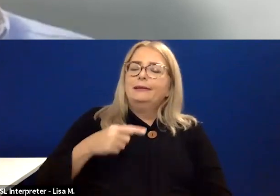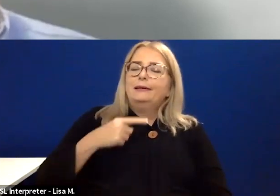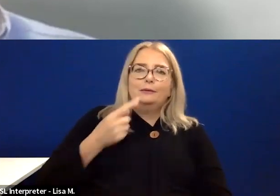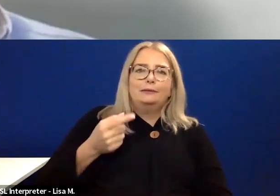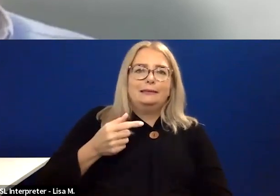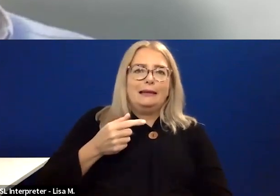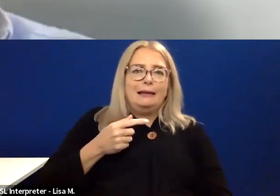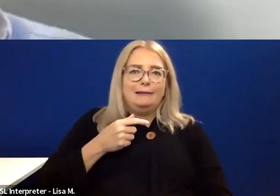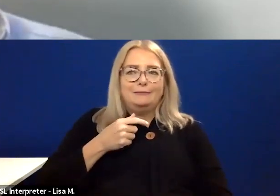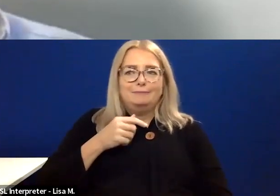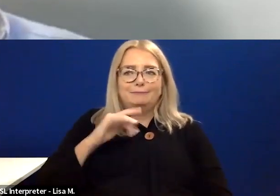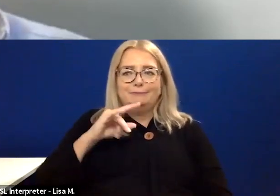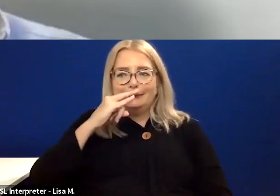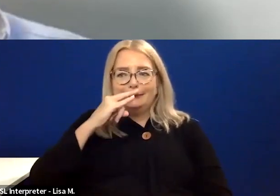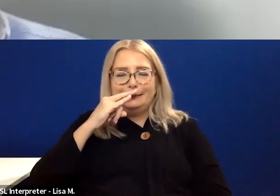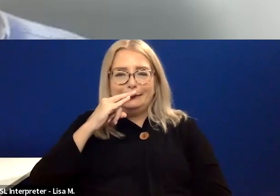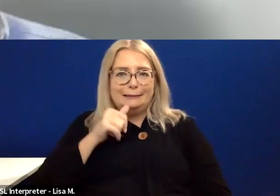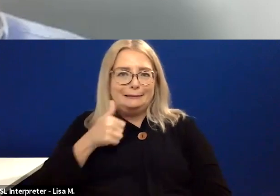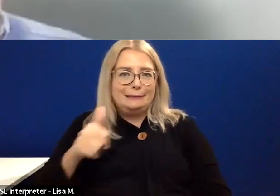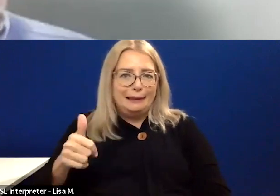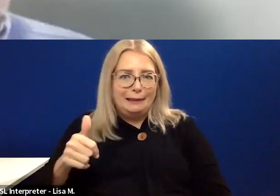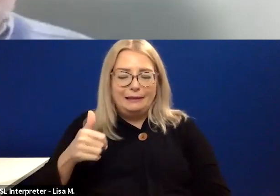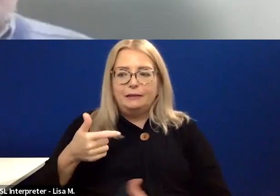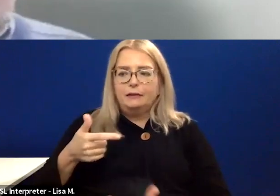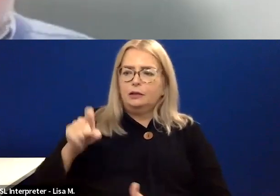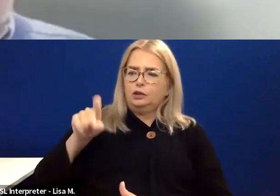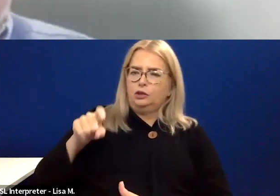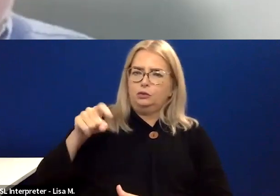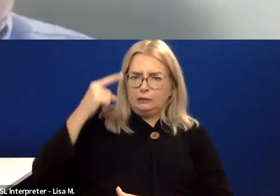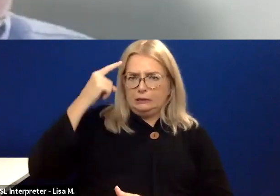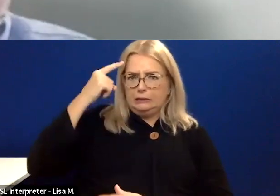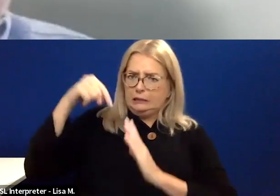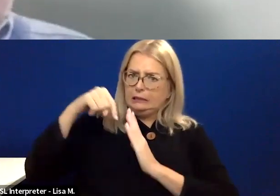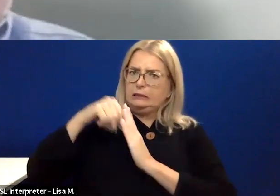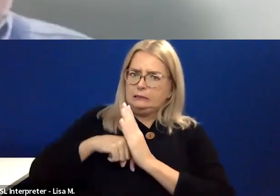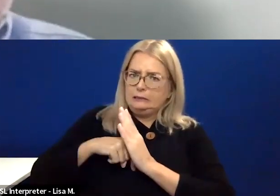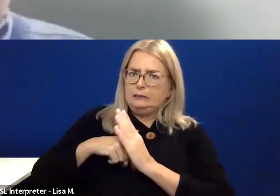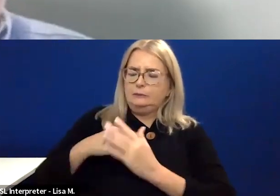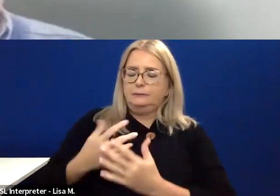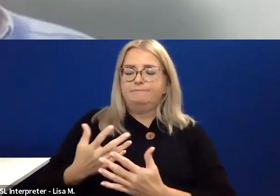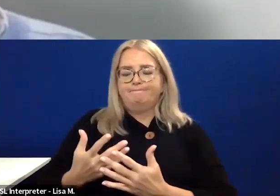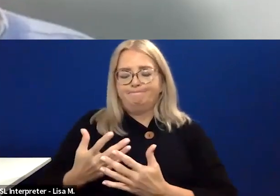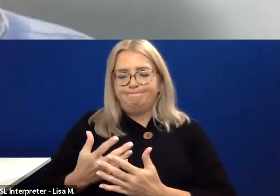think well that's where strategies come in so that so the comprehension strategies are Daniel